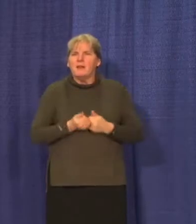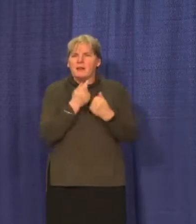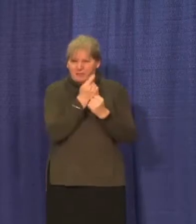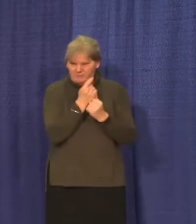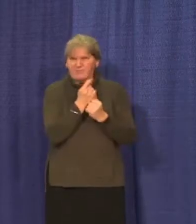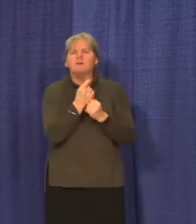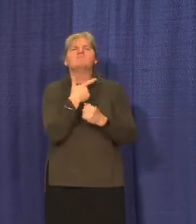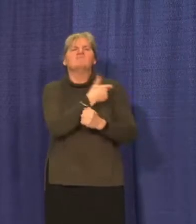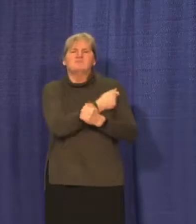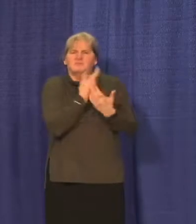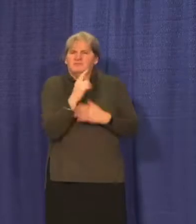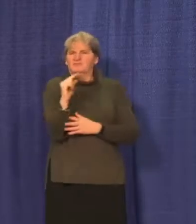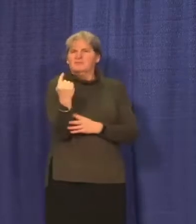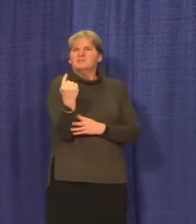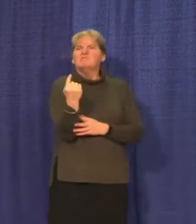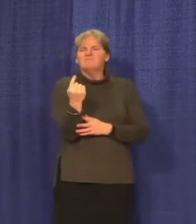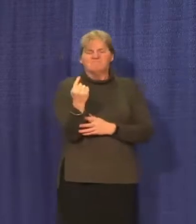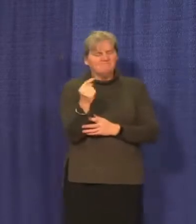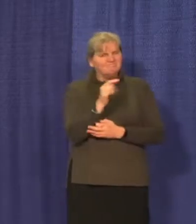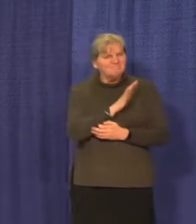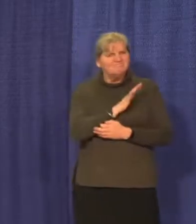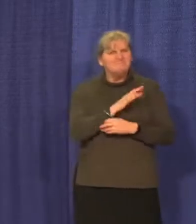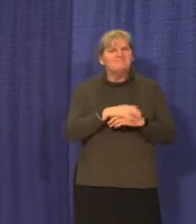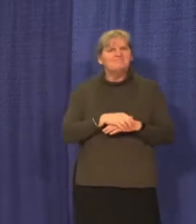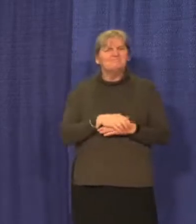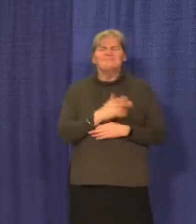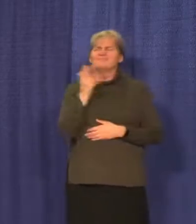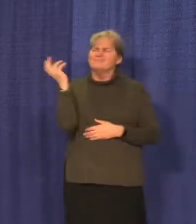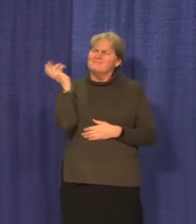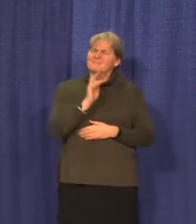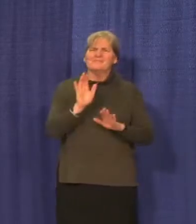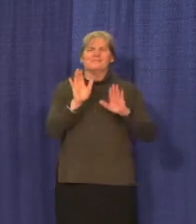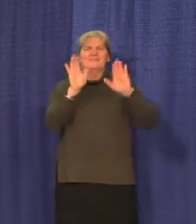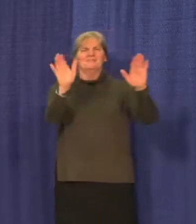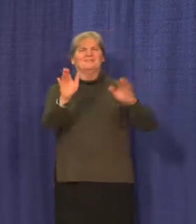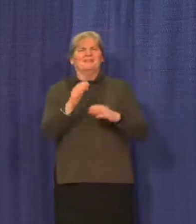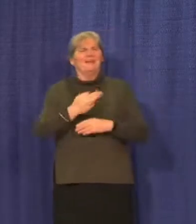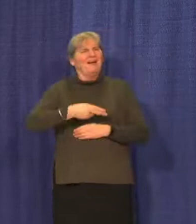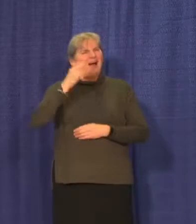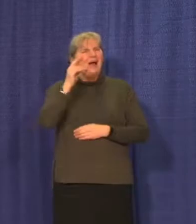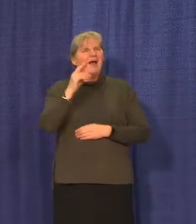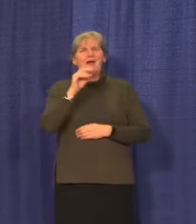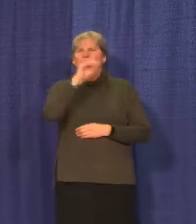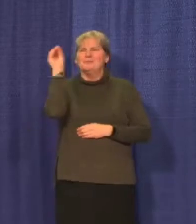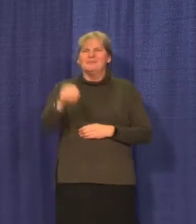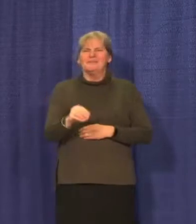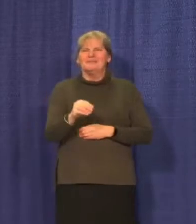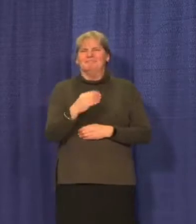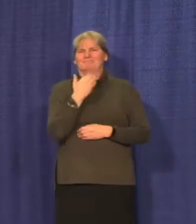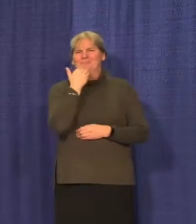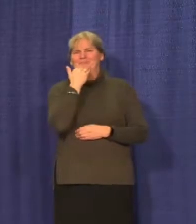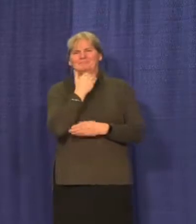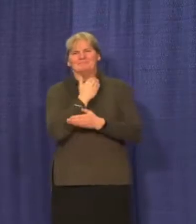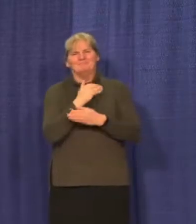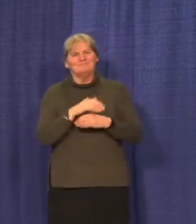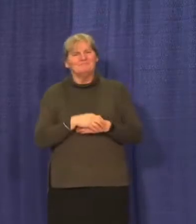received their first doses of the vaccine. This is a fantastic rate of uptake. And it would not have been